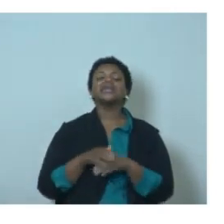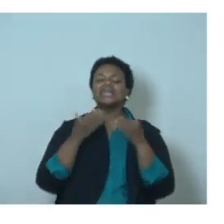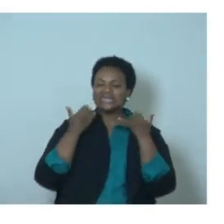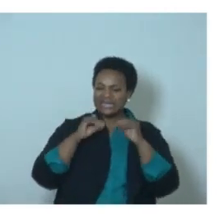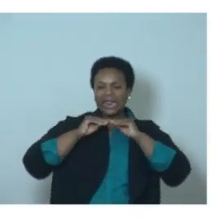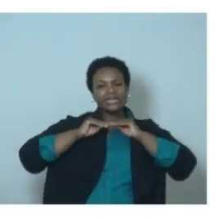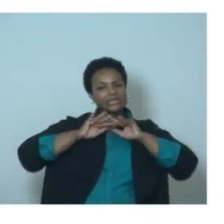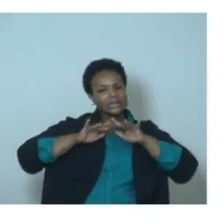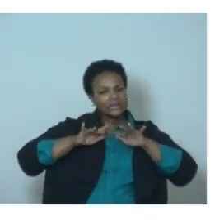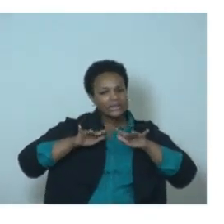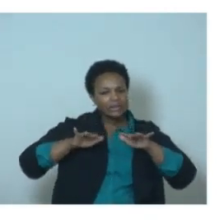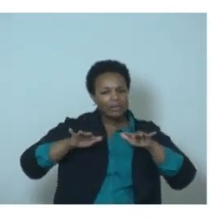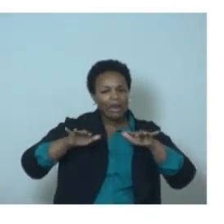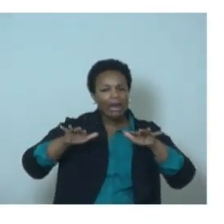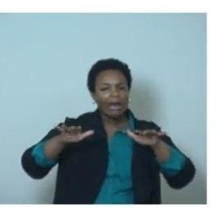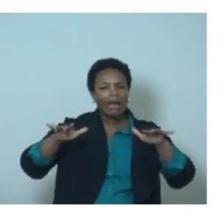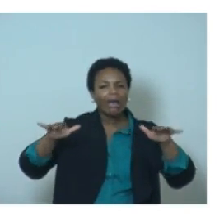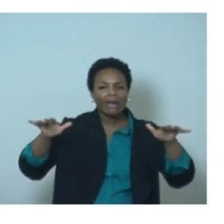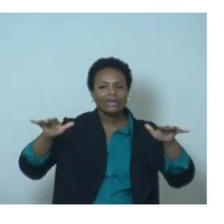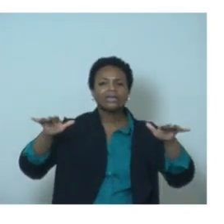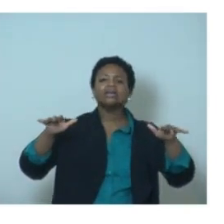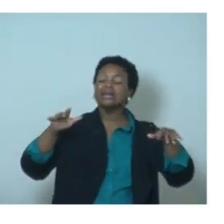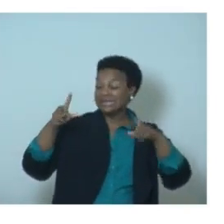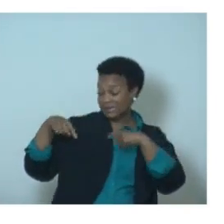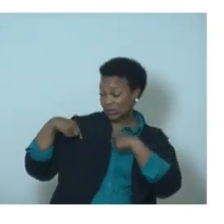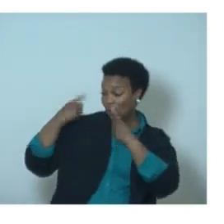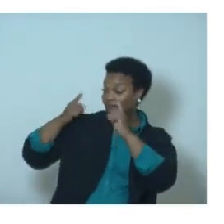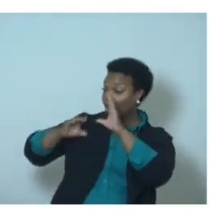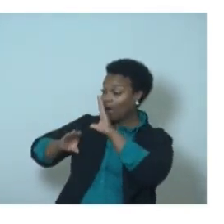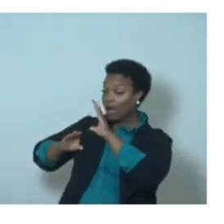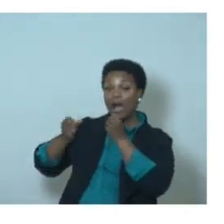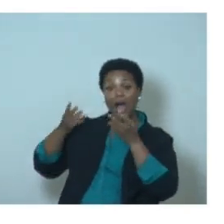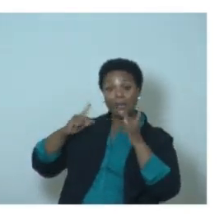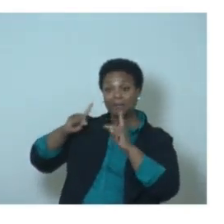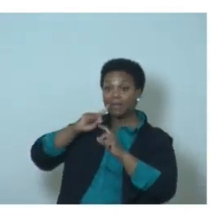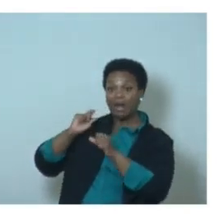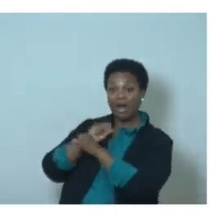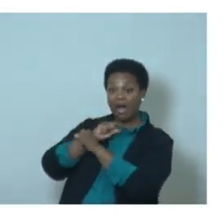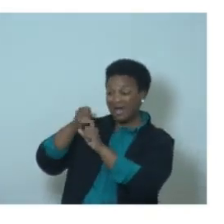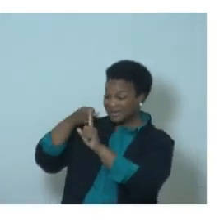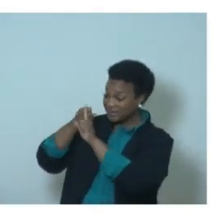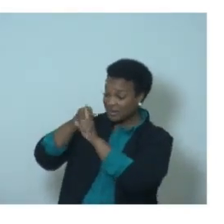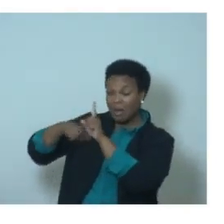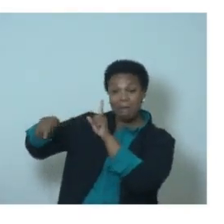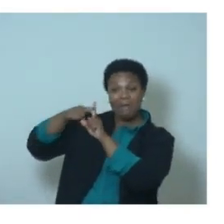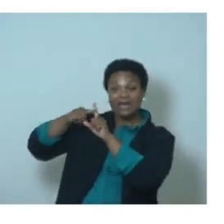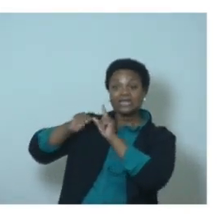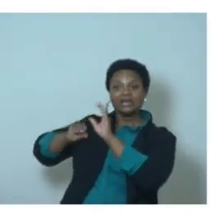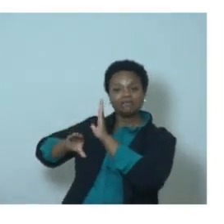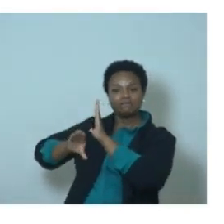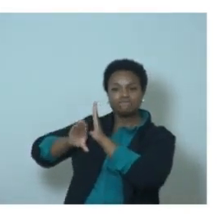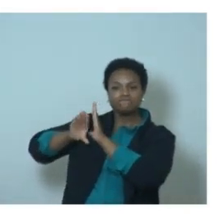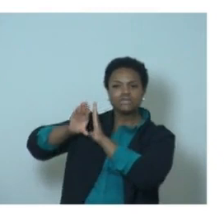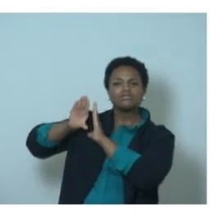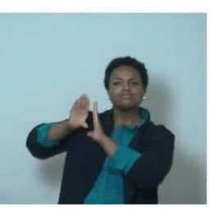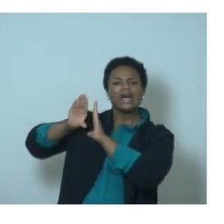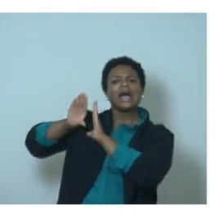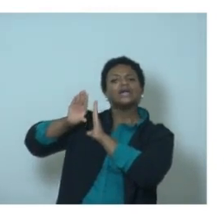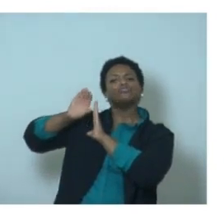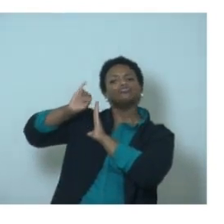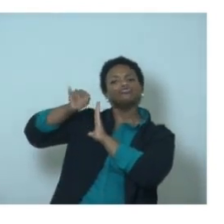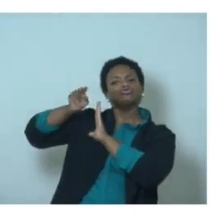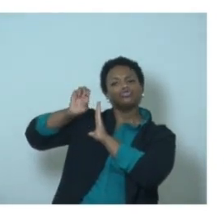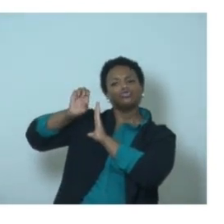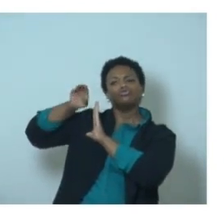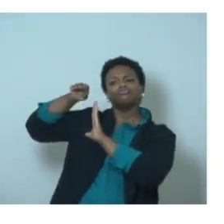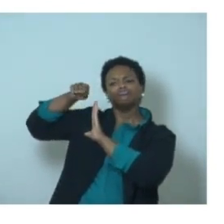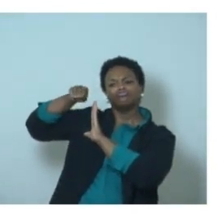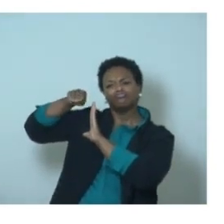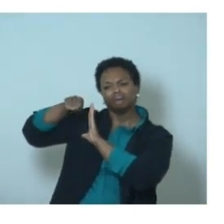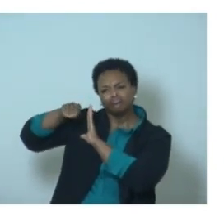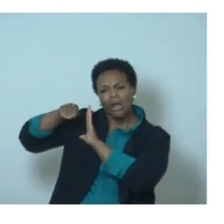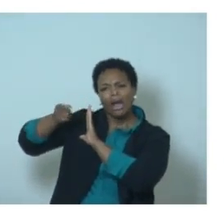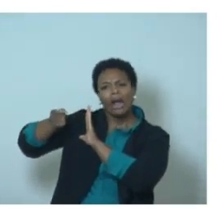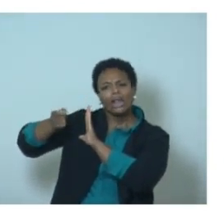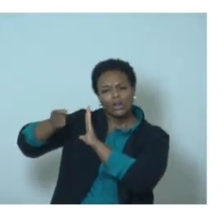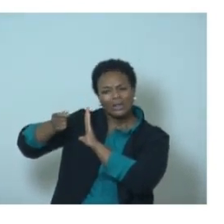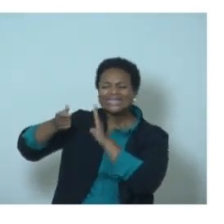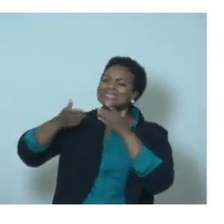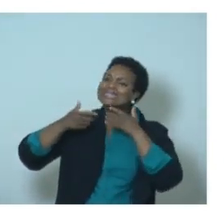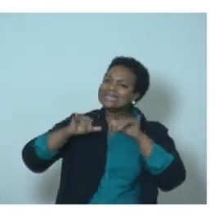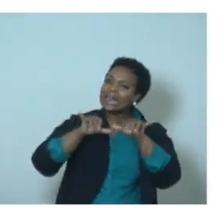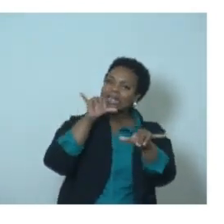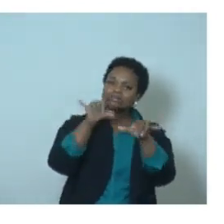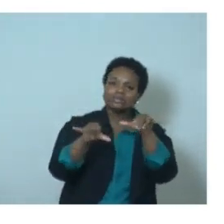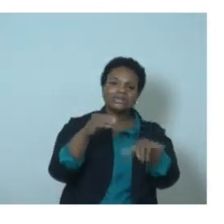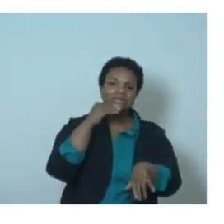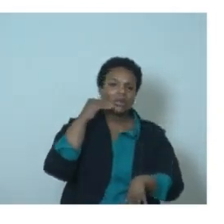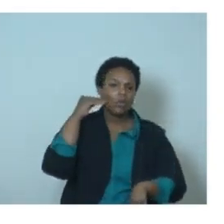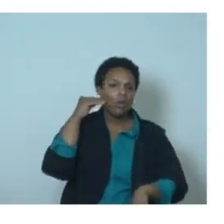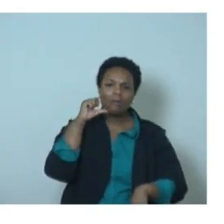THAT’S A SUMMARY SPREAD IS IMPROVING BELOW TARGET, ALTHOUGH WE’VE HAD THIS RAPID UPTAKE WHICH HIS FOOT ON THE BRAKE FOR A LITTLE BIT AND ENCOURAGING ALL OF YOU TO CONTINUE TO STAY AT